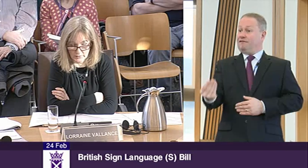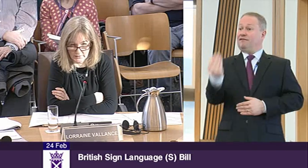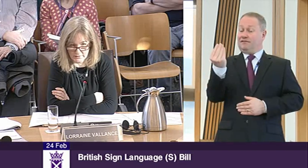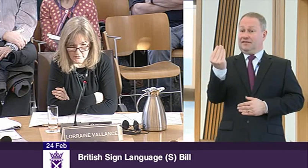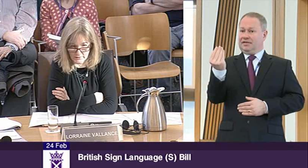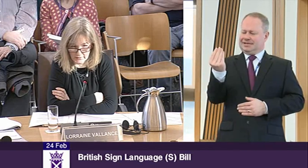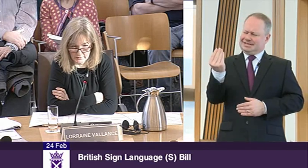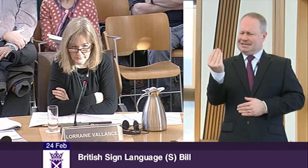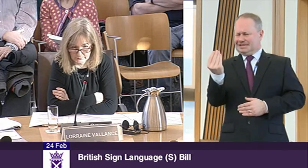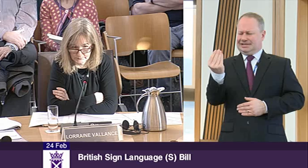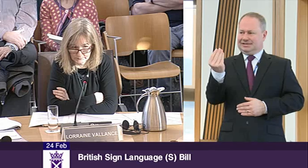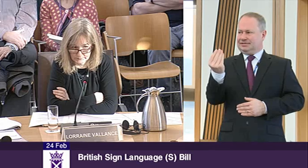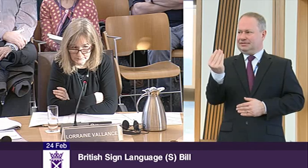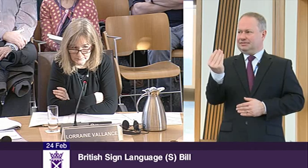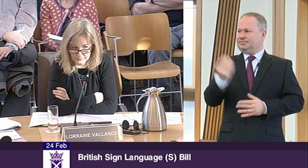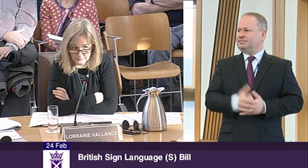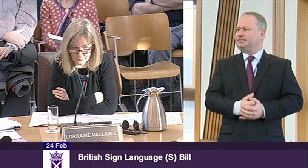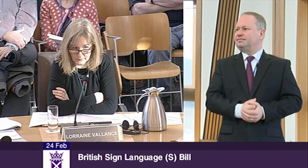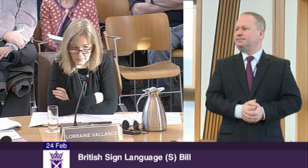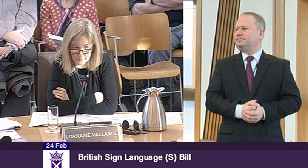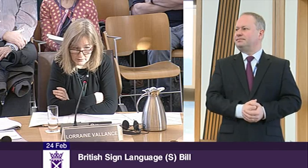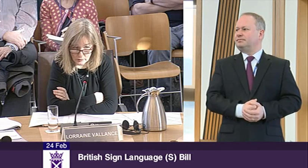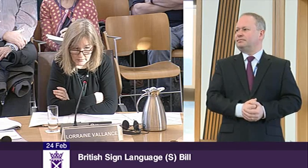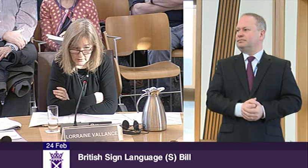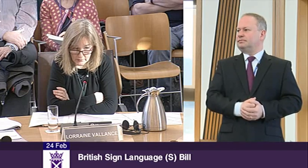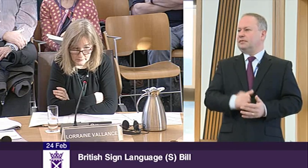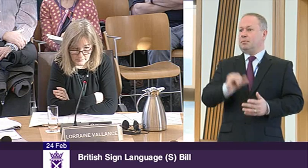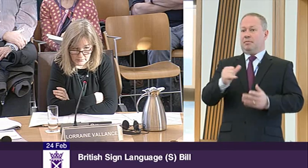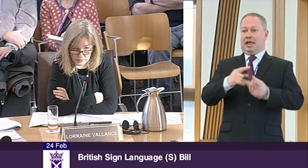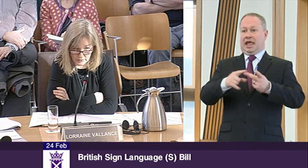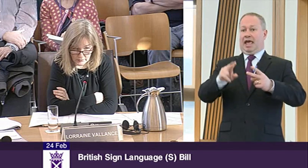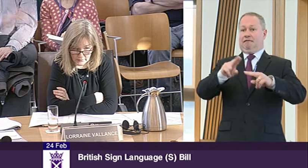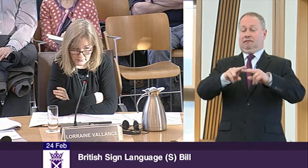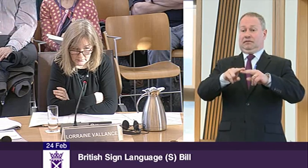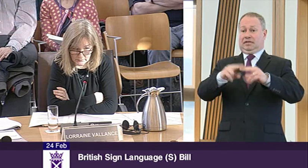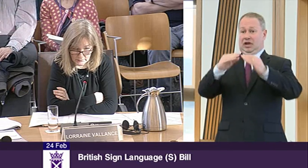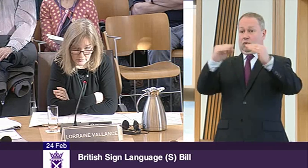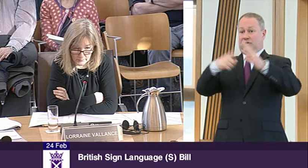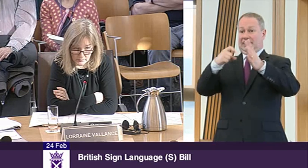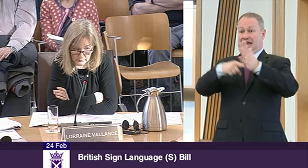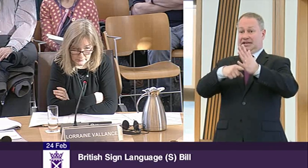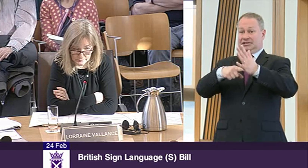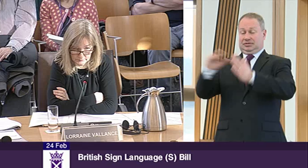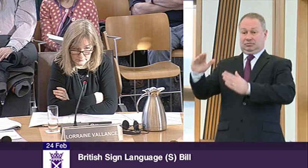That is where our concerns lie: the provision might not exist in the bill.